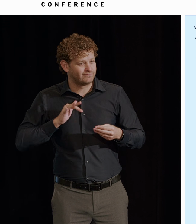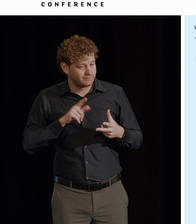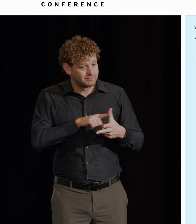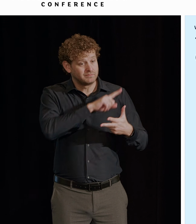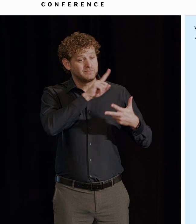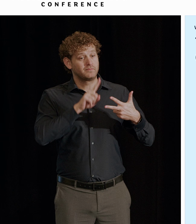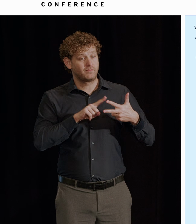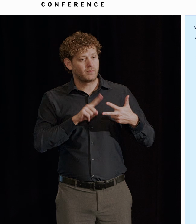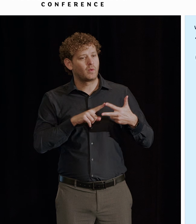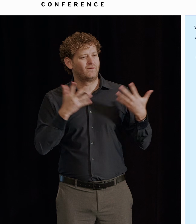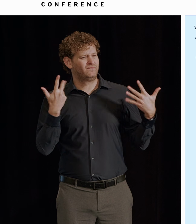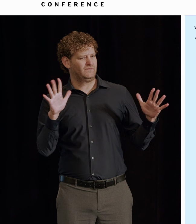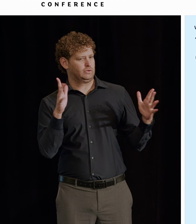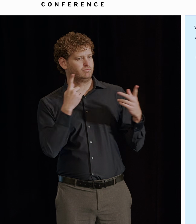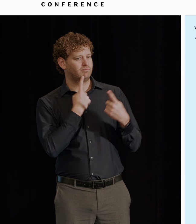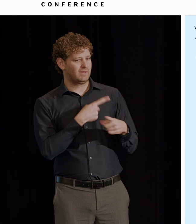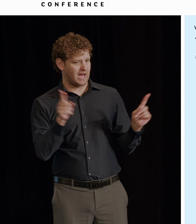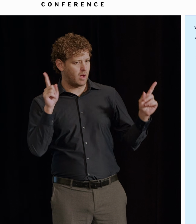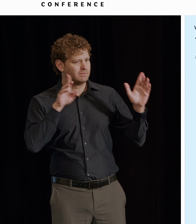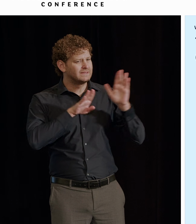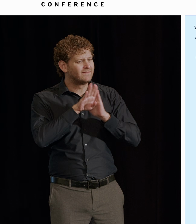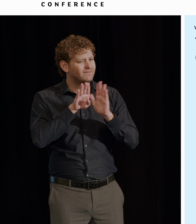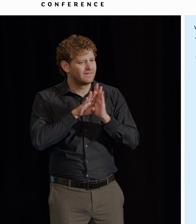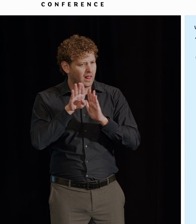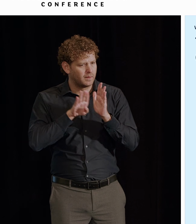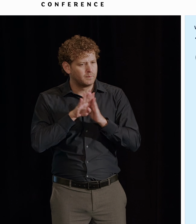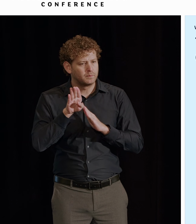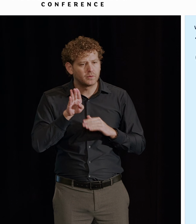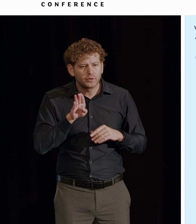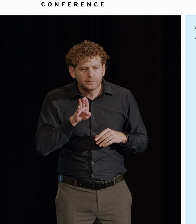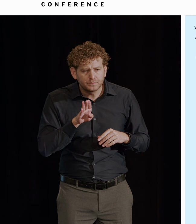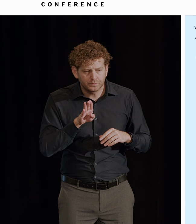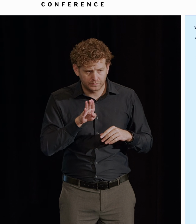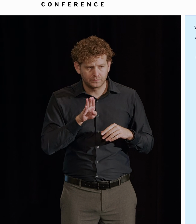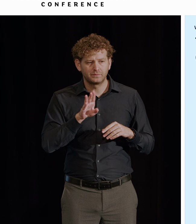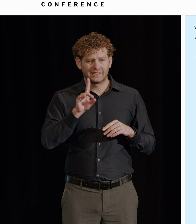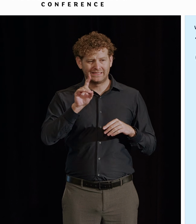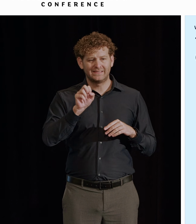Device Access Toolkit at our Connect conference back in September.